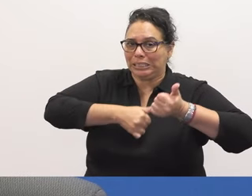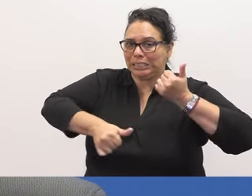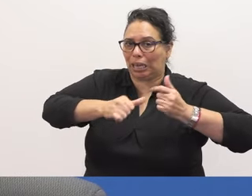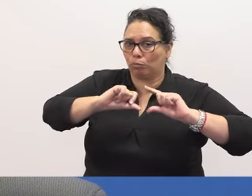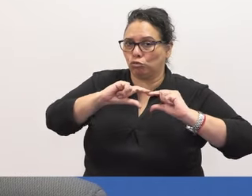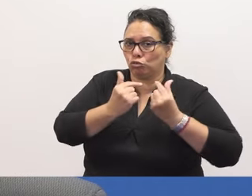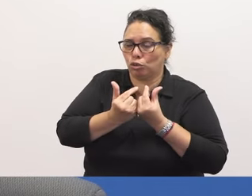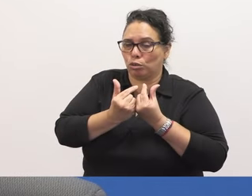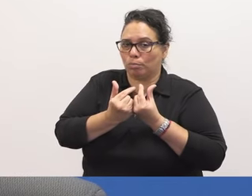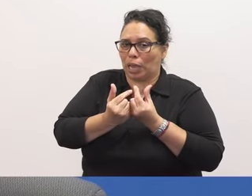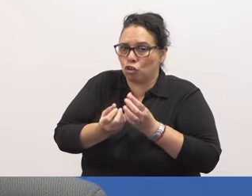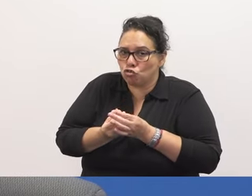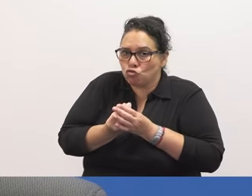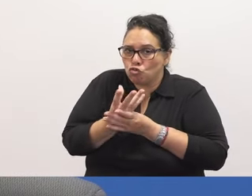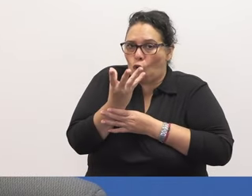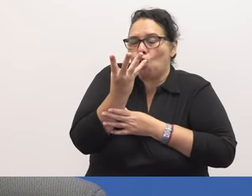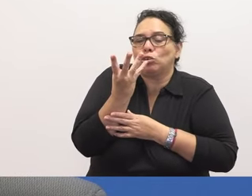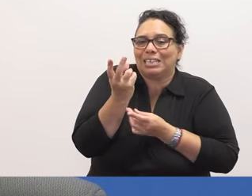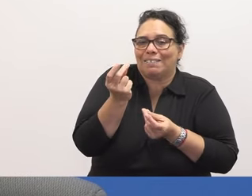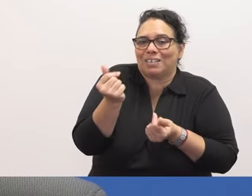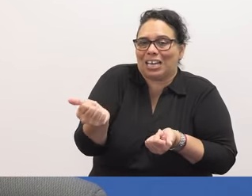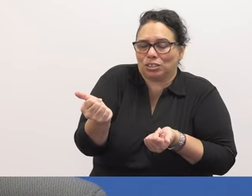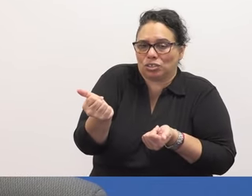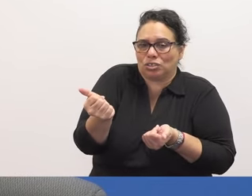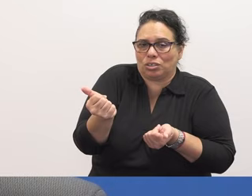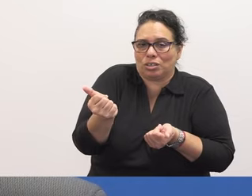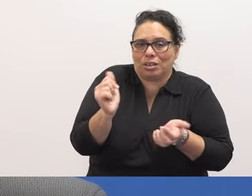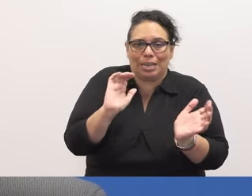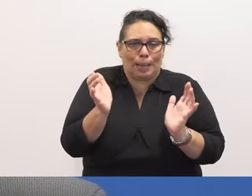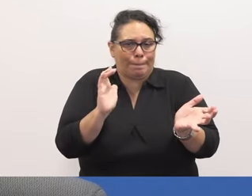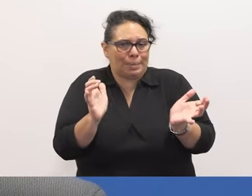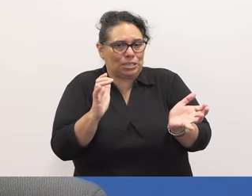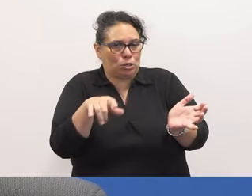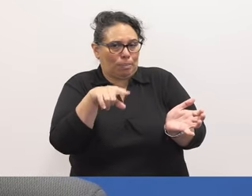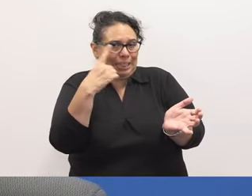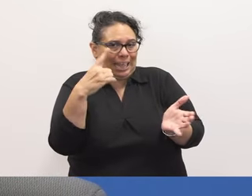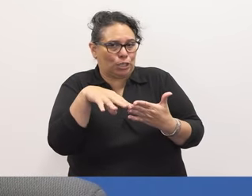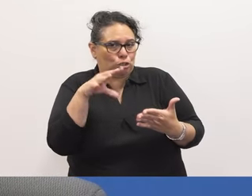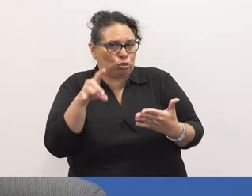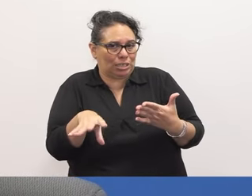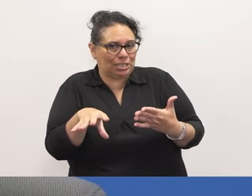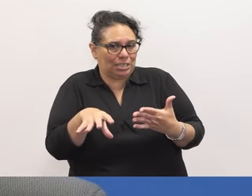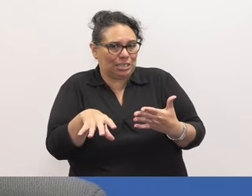grows at a faster rate than our Black students, and right now it's 4%.